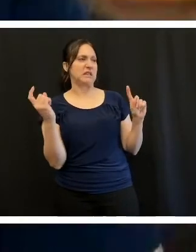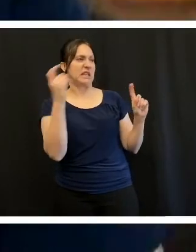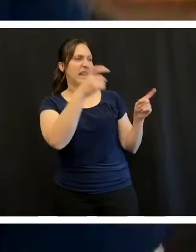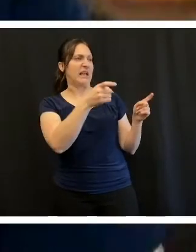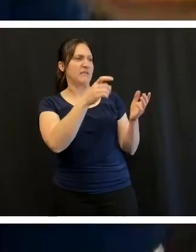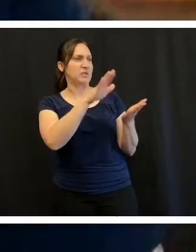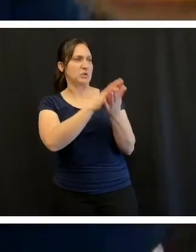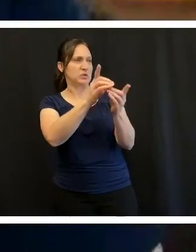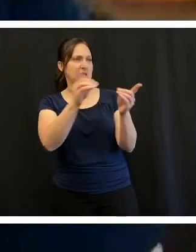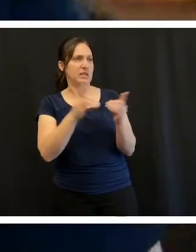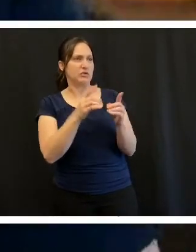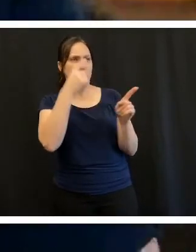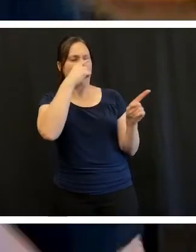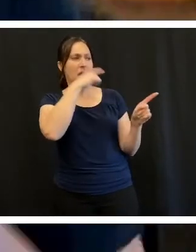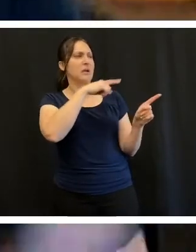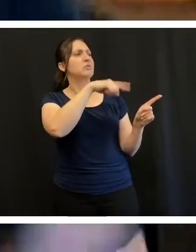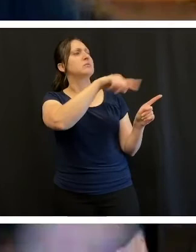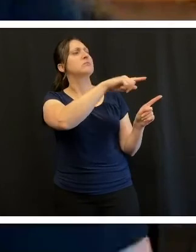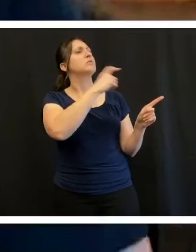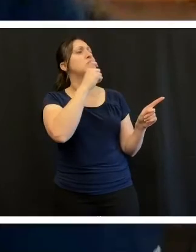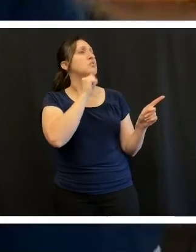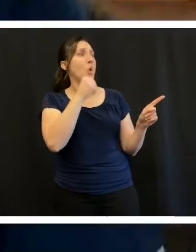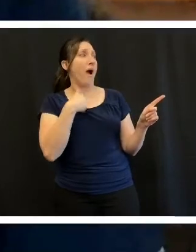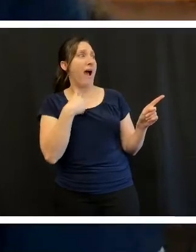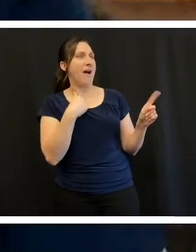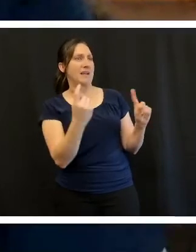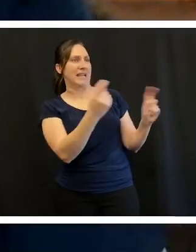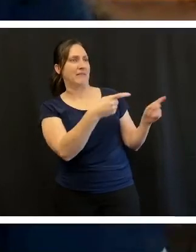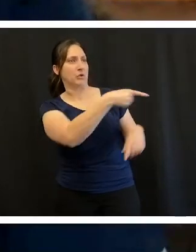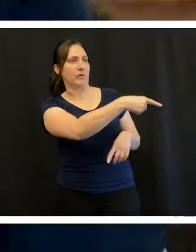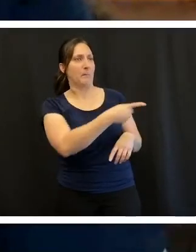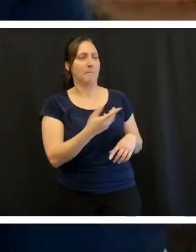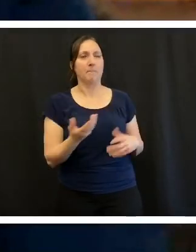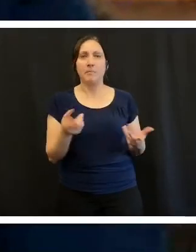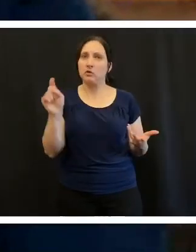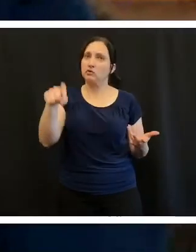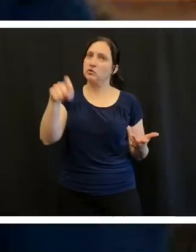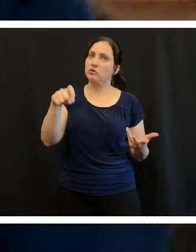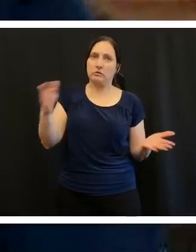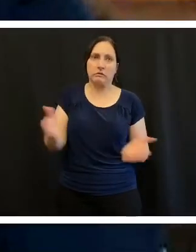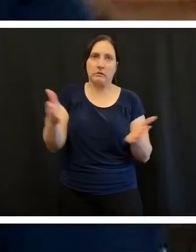"in which they can continue to go to school with." If you have WiFi in your house,